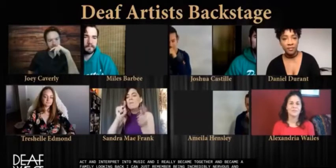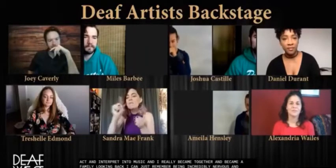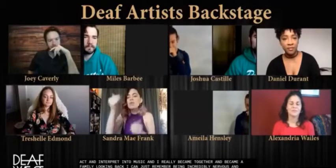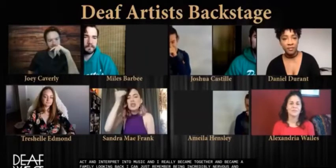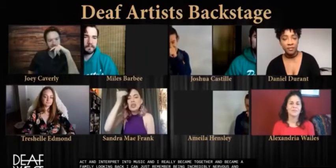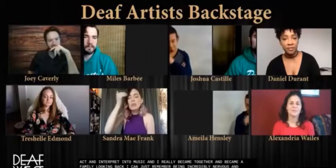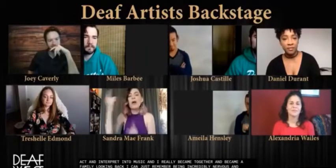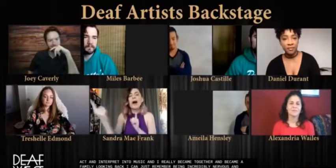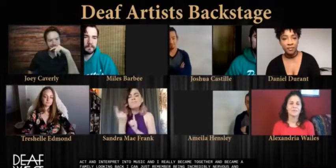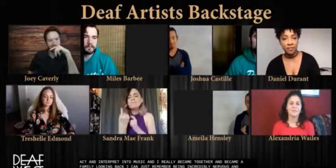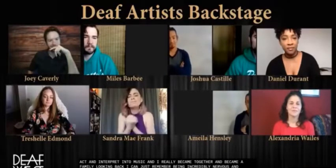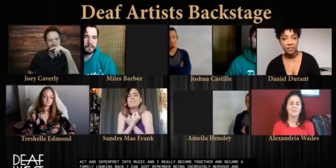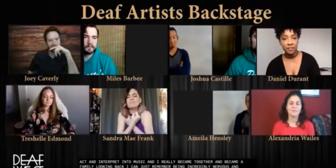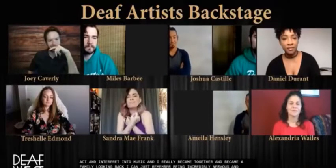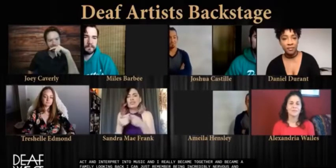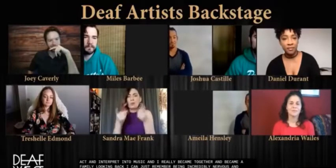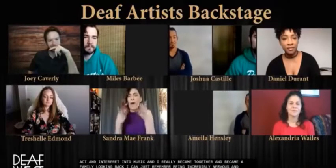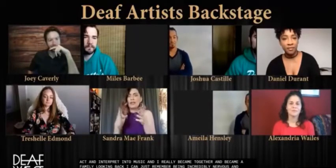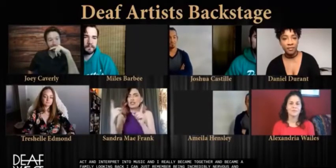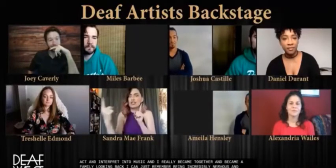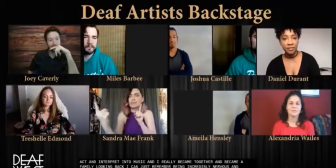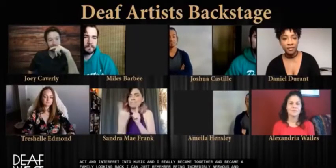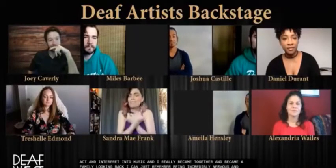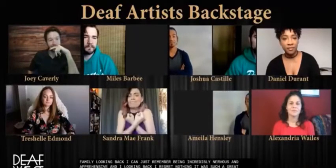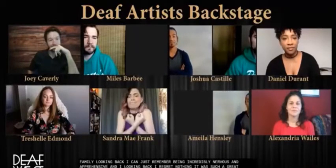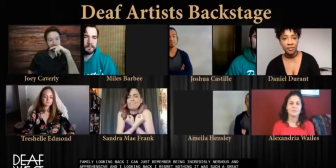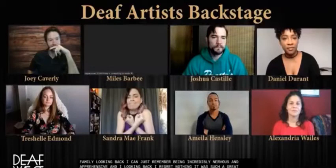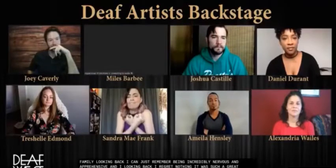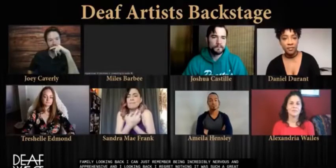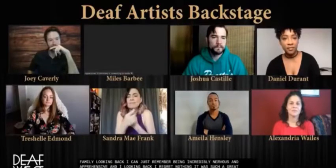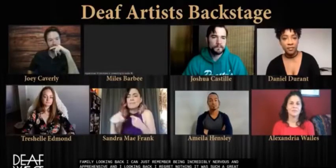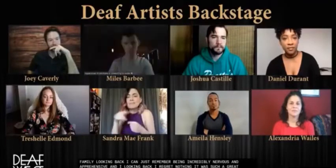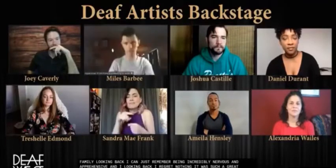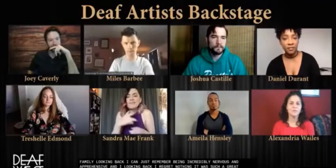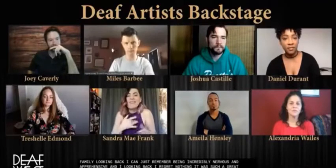Everyone was so empathic my friends that I was familiar with new me.